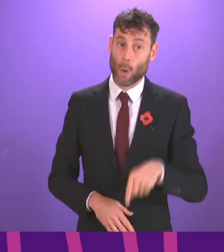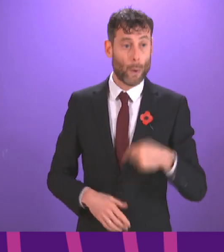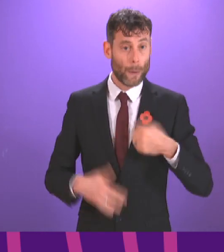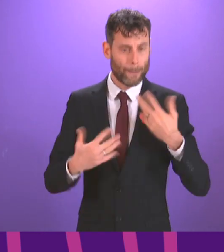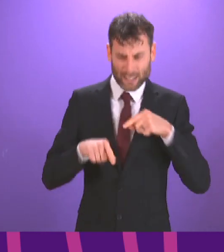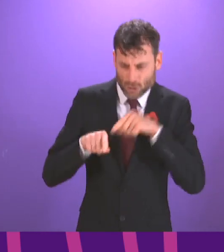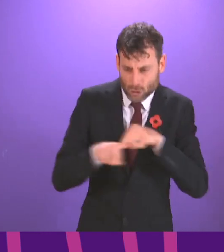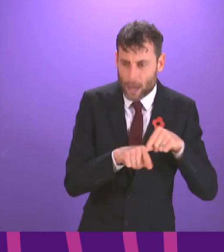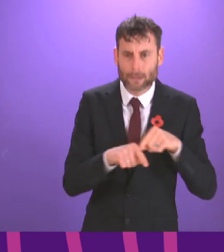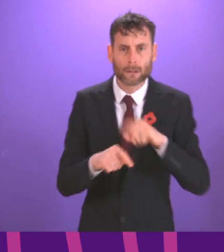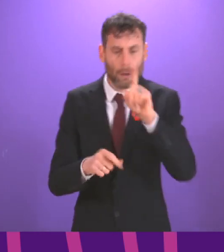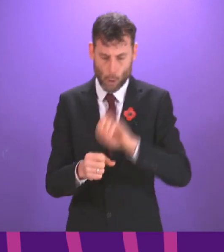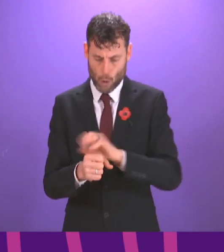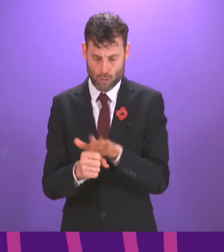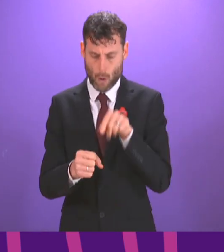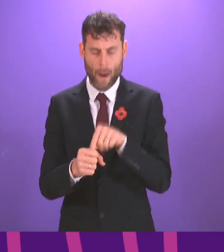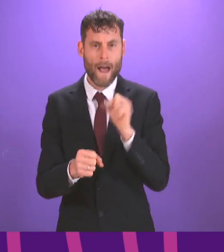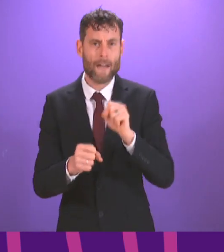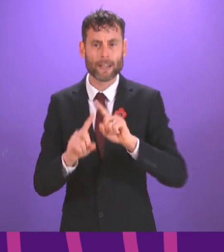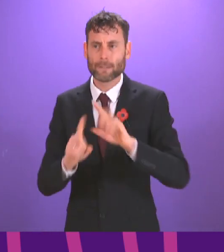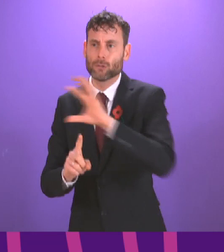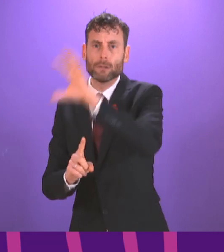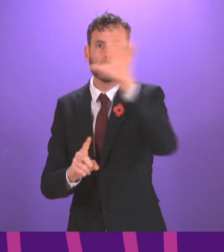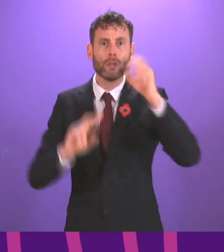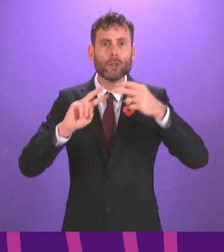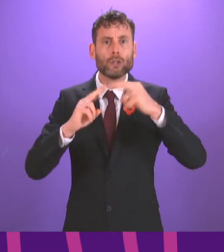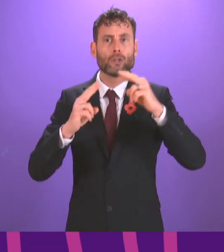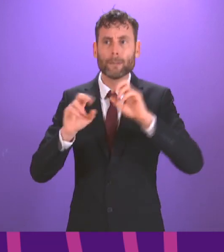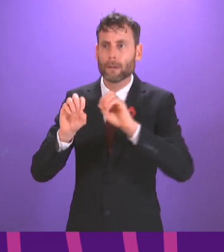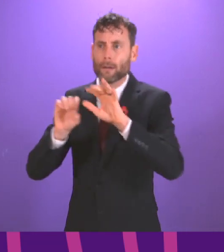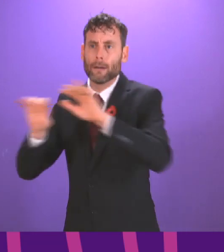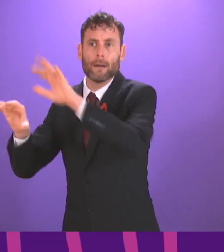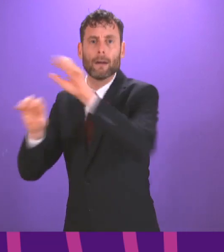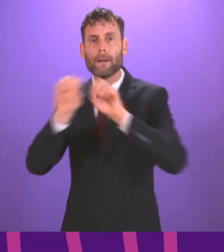It has told us a lot of important things about what happened and what did not happen after